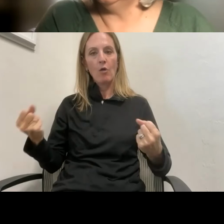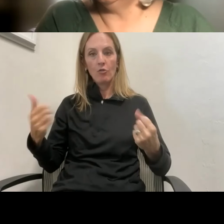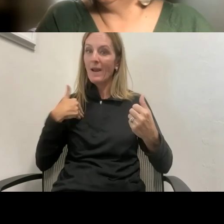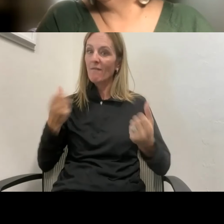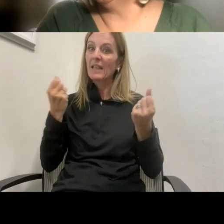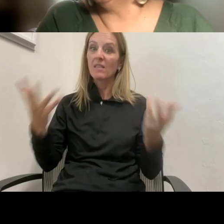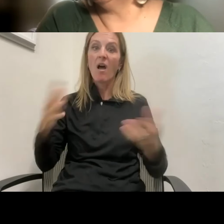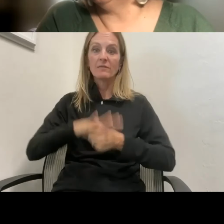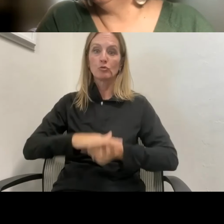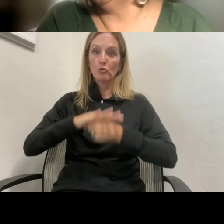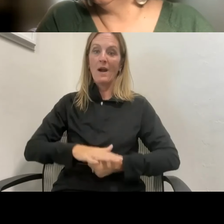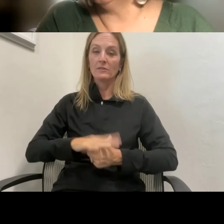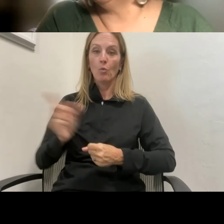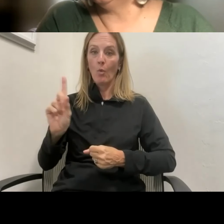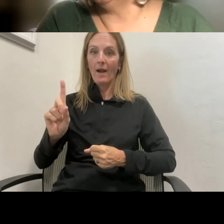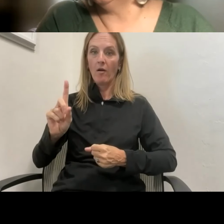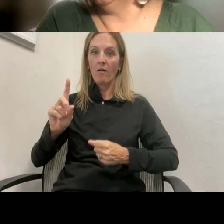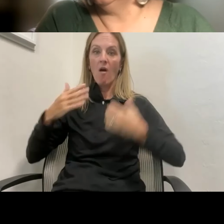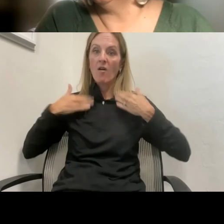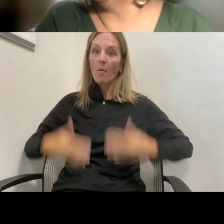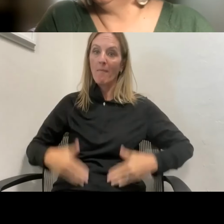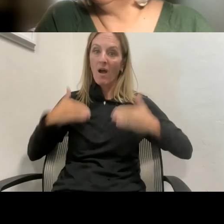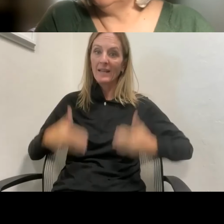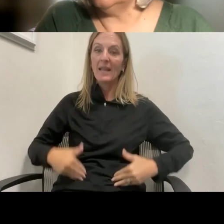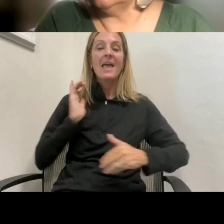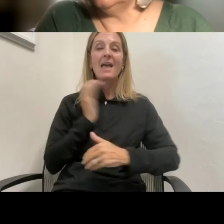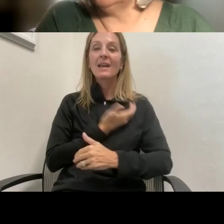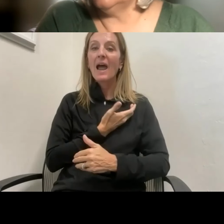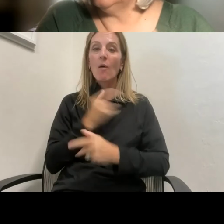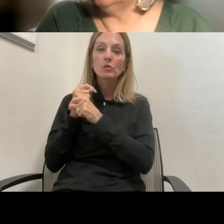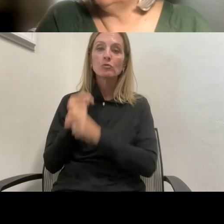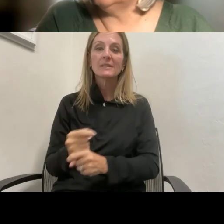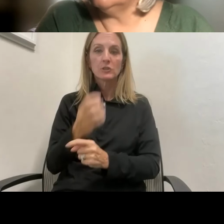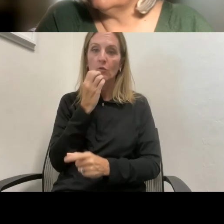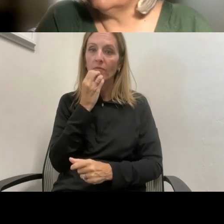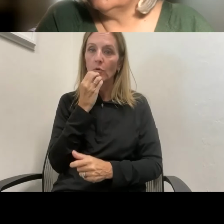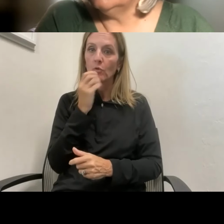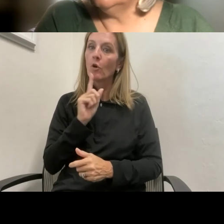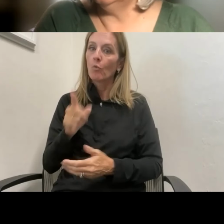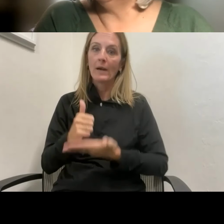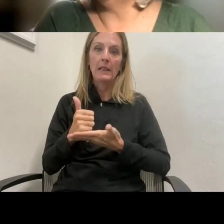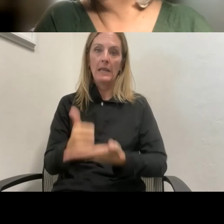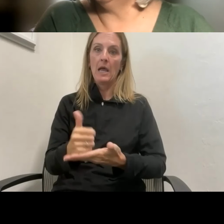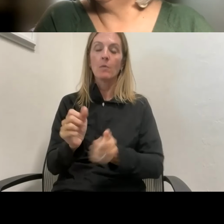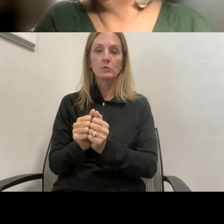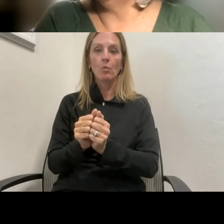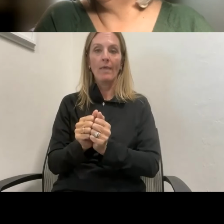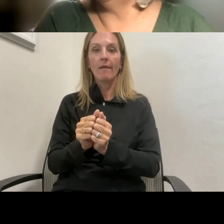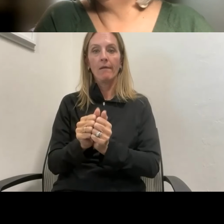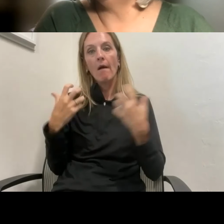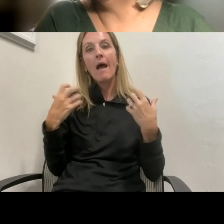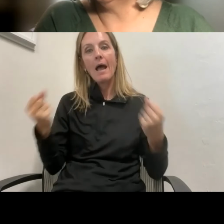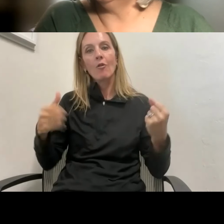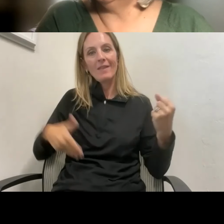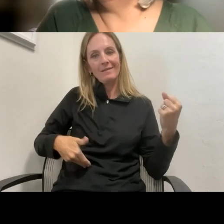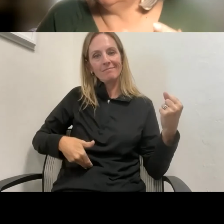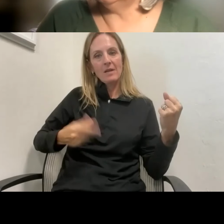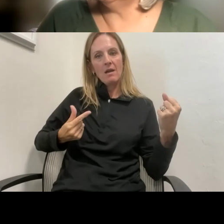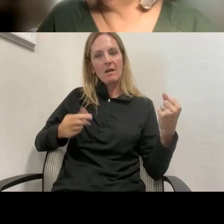and our traditional foods has been so helpful in creating a healthy gut which creates our body to